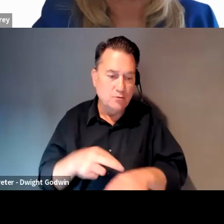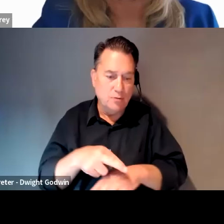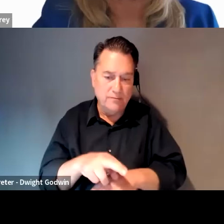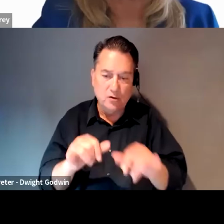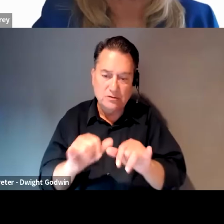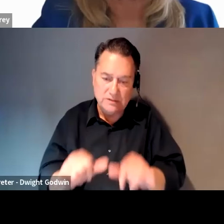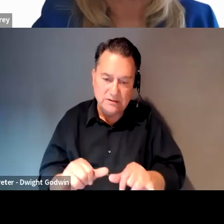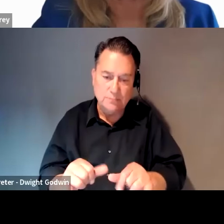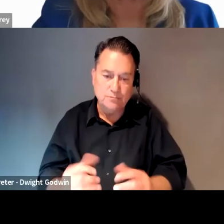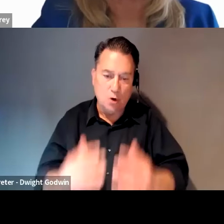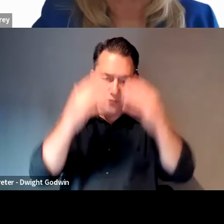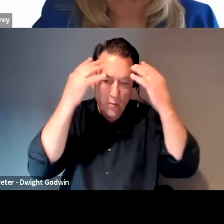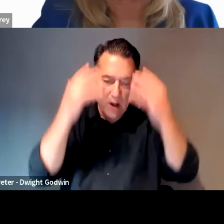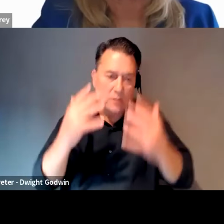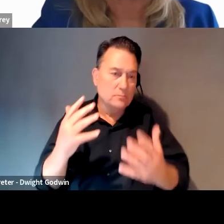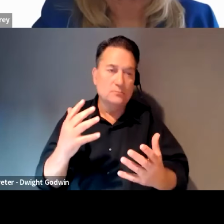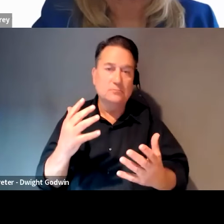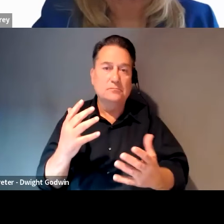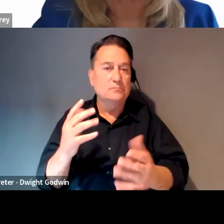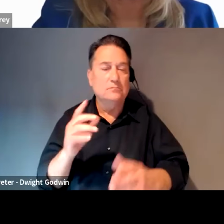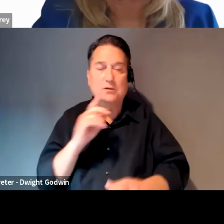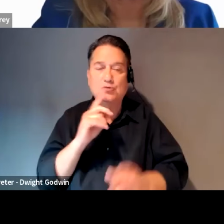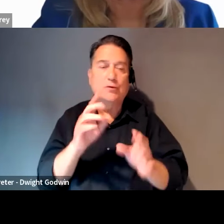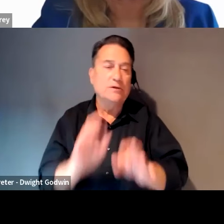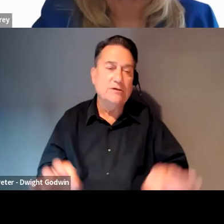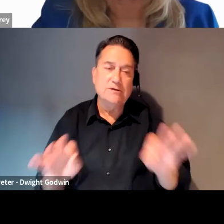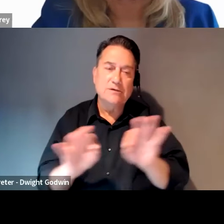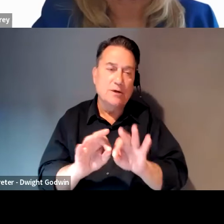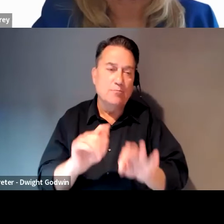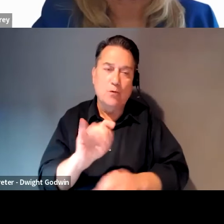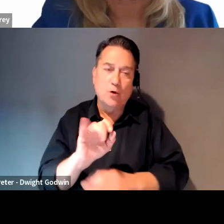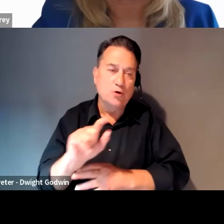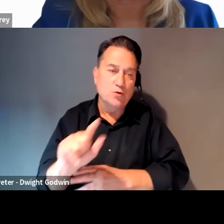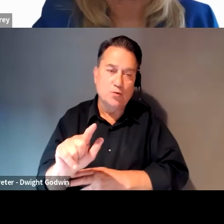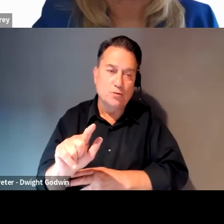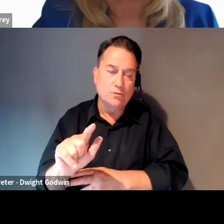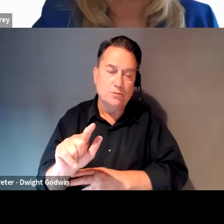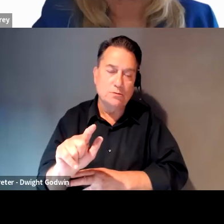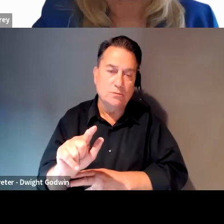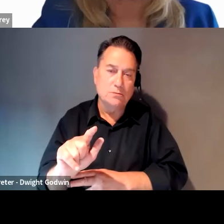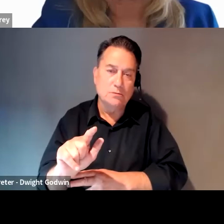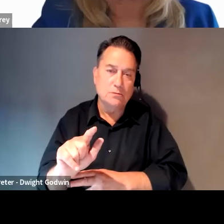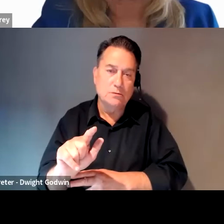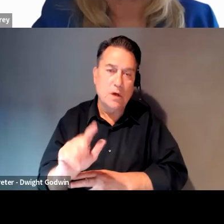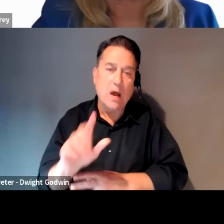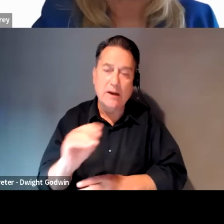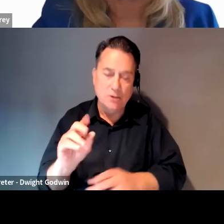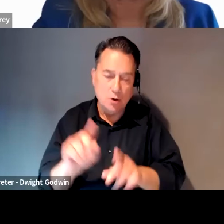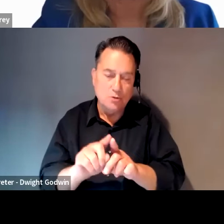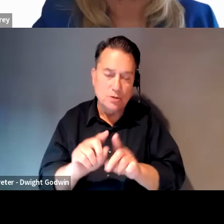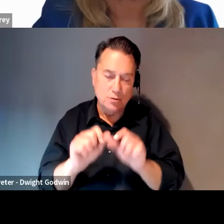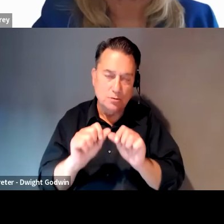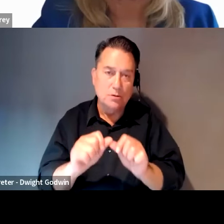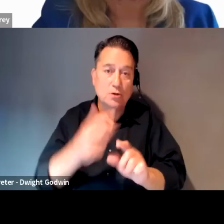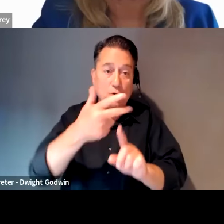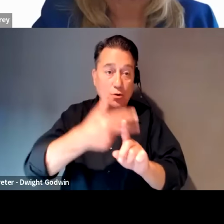So it's an important tool and an ongoing one. So I think quarterly now we're reviewing our data